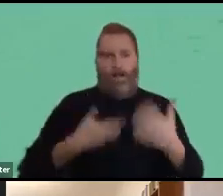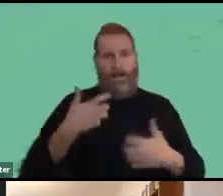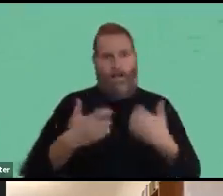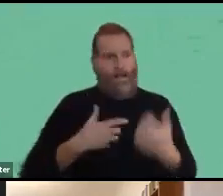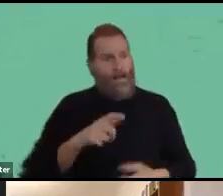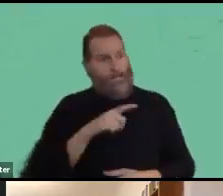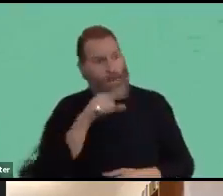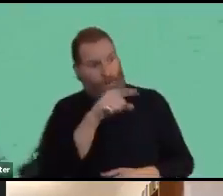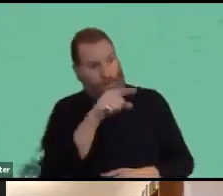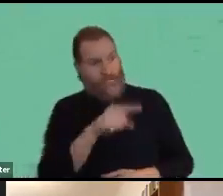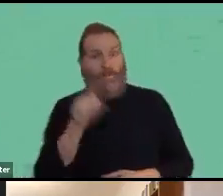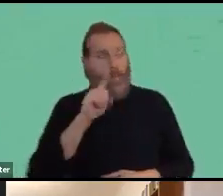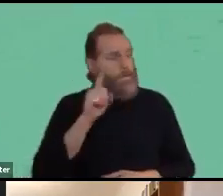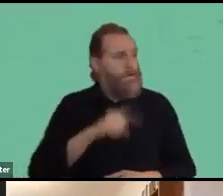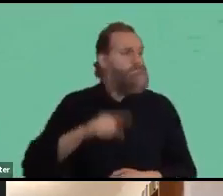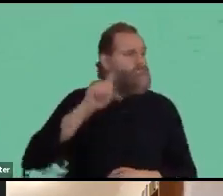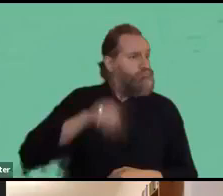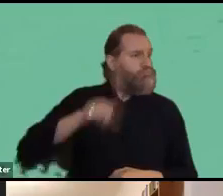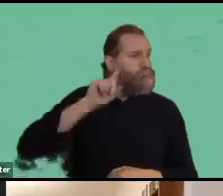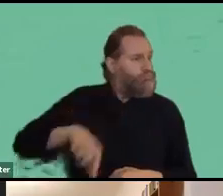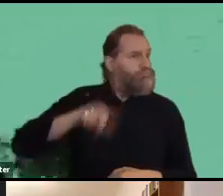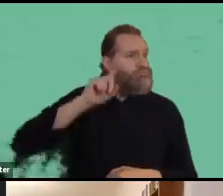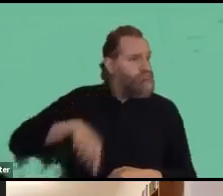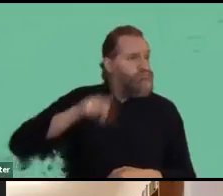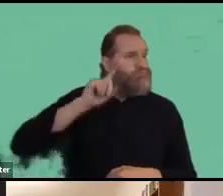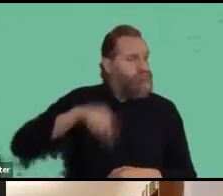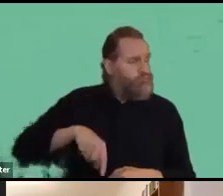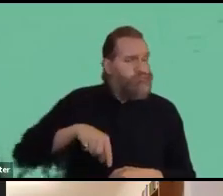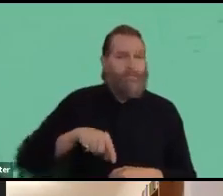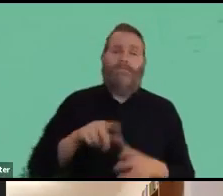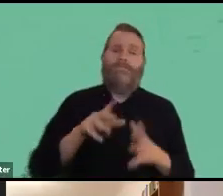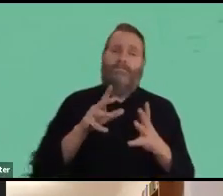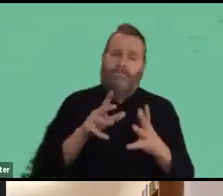and I think that actually sometimes I will say some ministers engage in the debate and they put